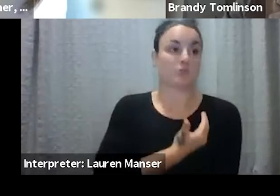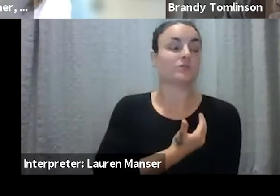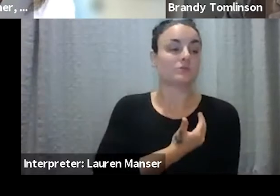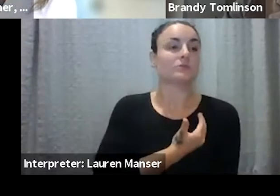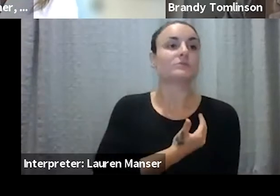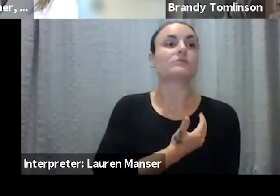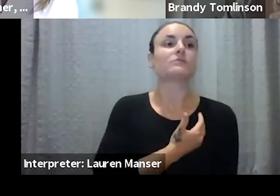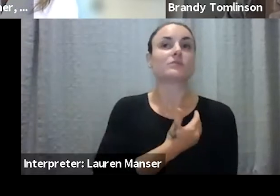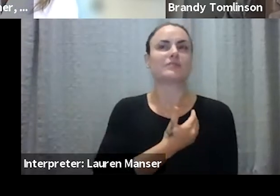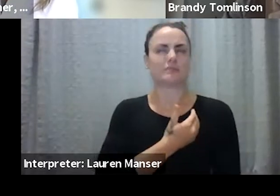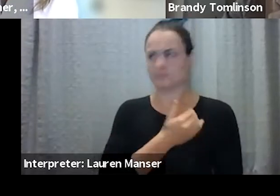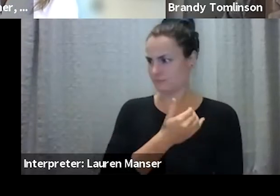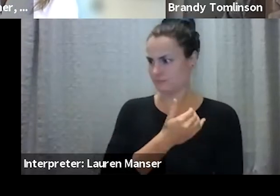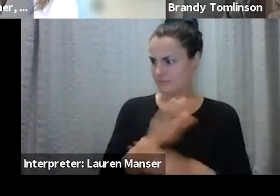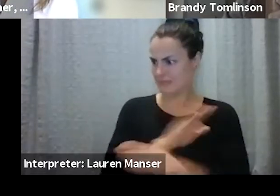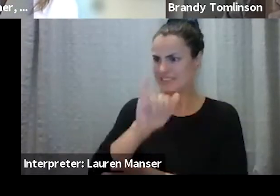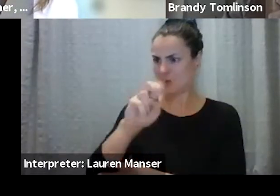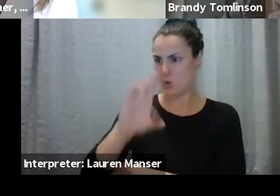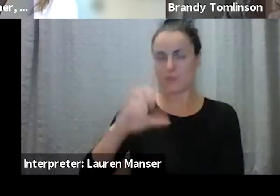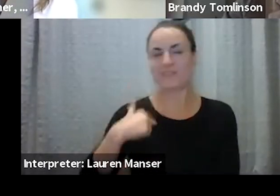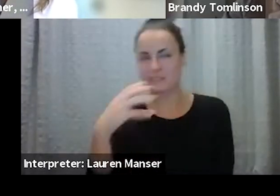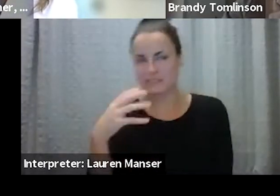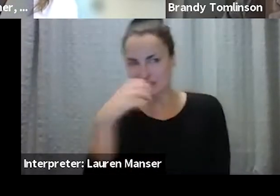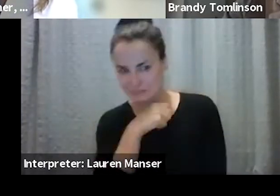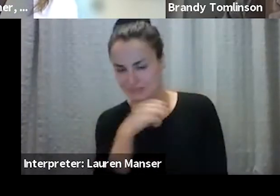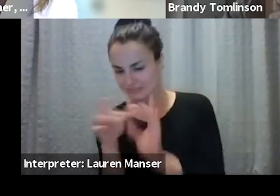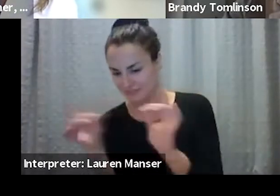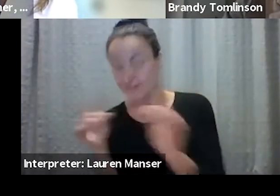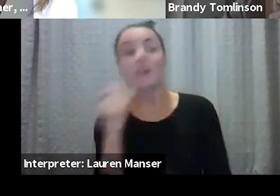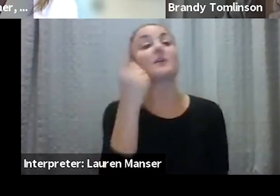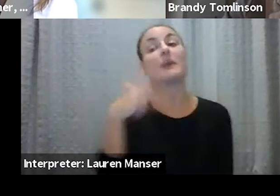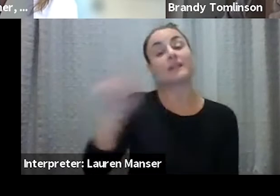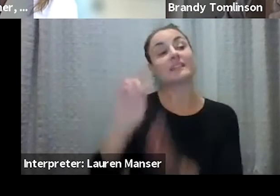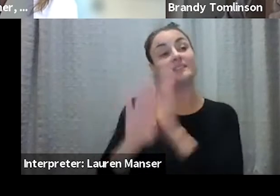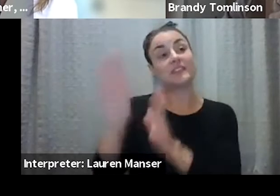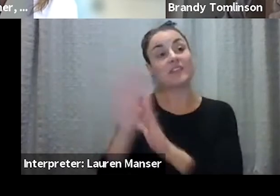dedicated specifically to building employment opportunities for individuals with disabilities.